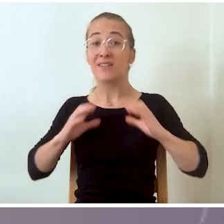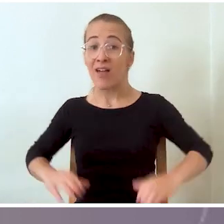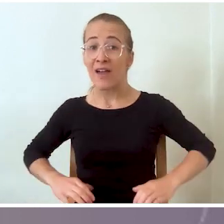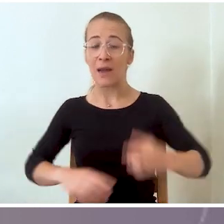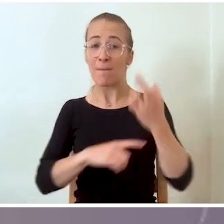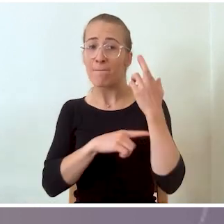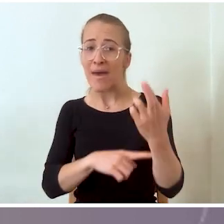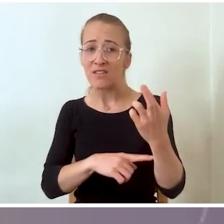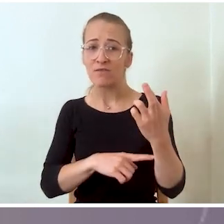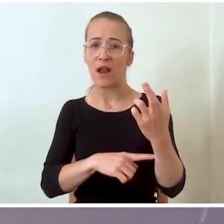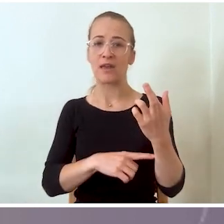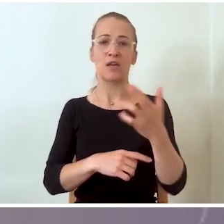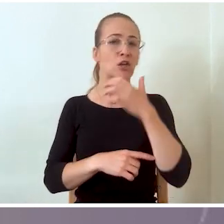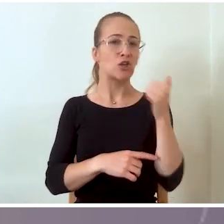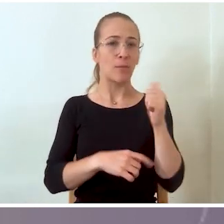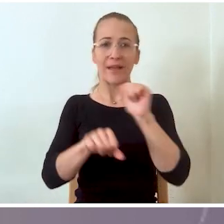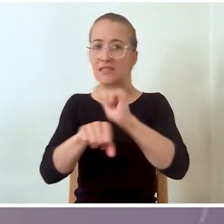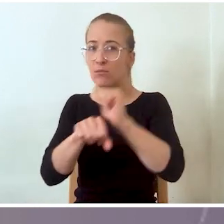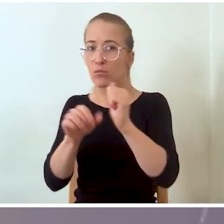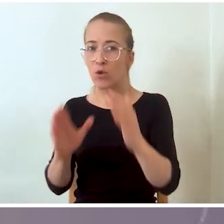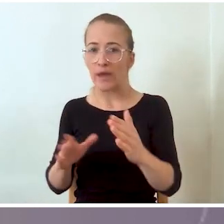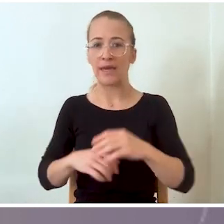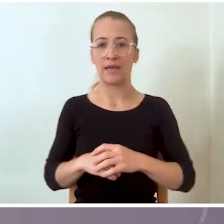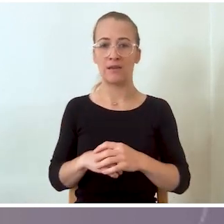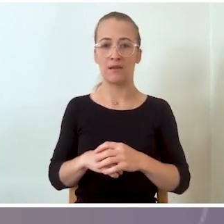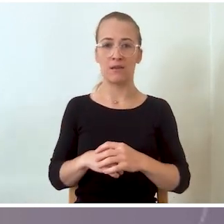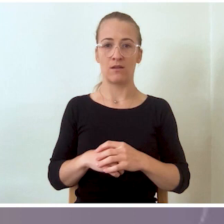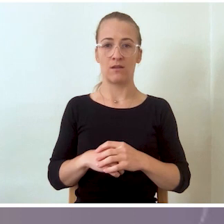your best employee, your best consumer